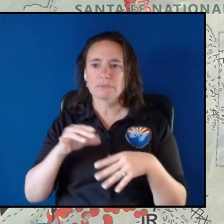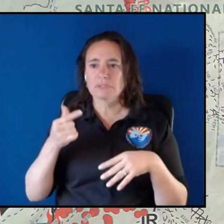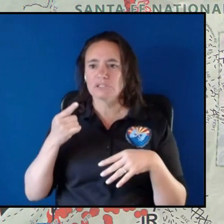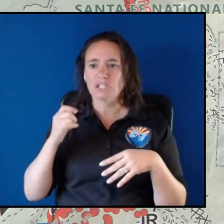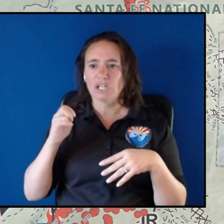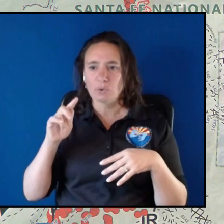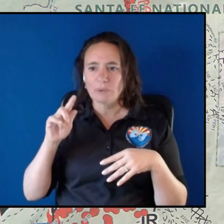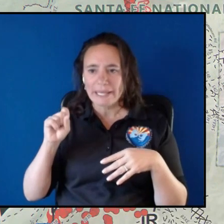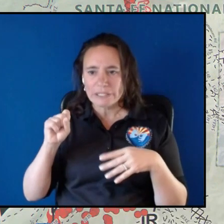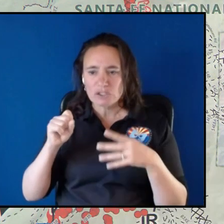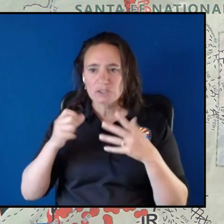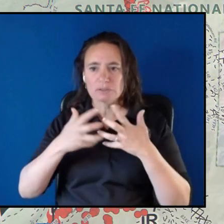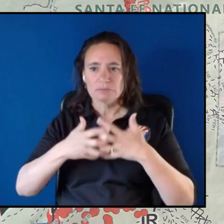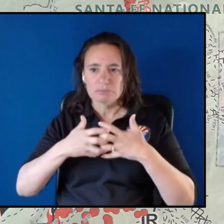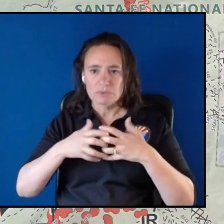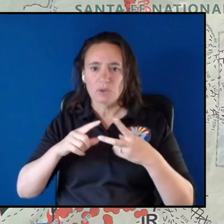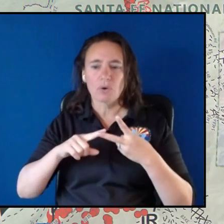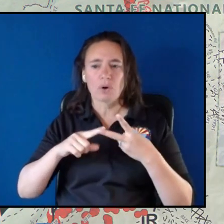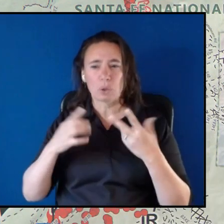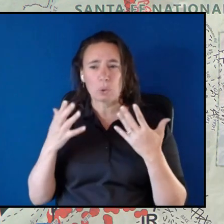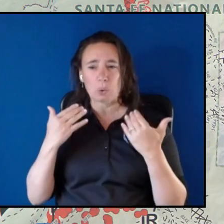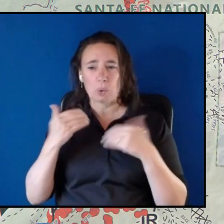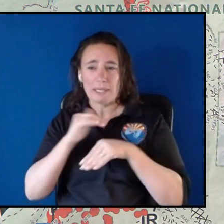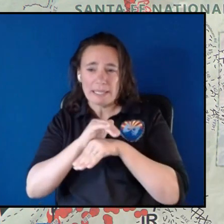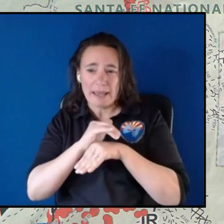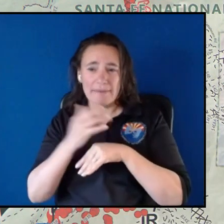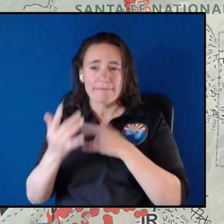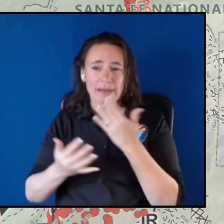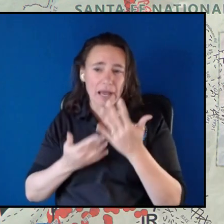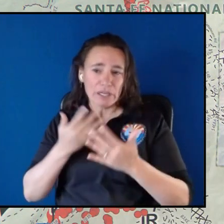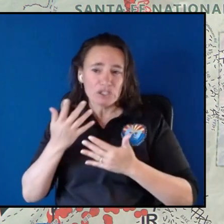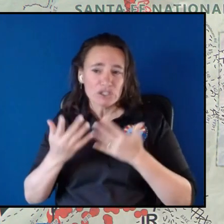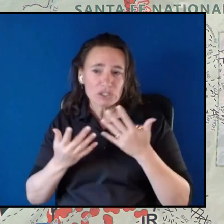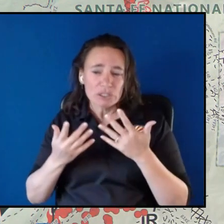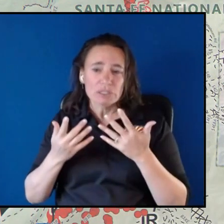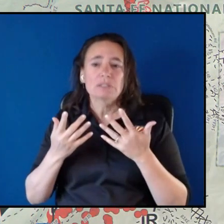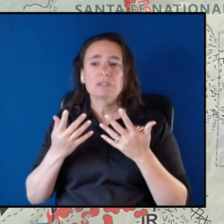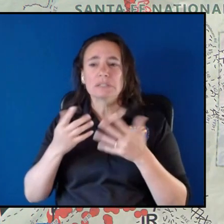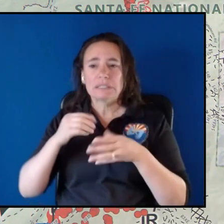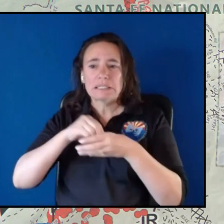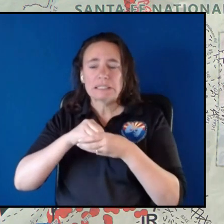in their wood stoves and as that stuff gets picked up, we do actively investigate those and send people out to make